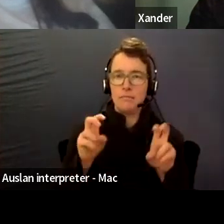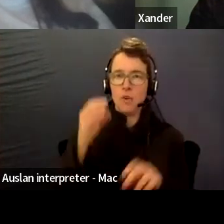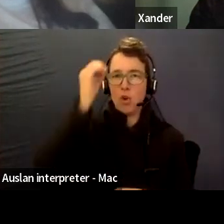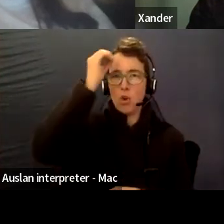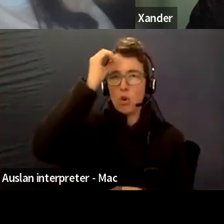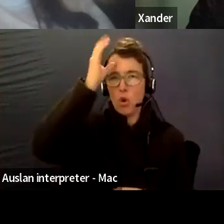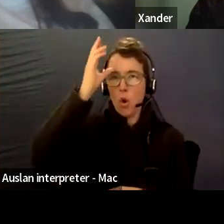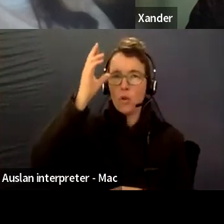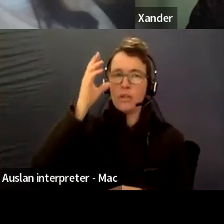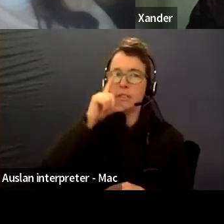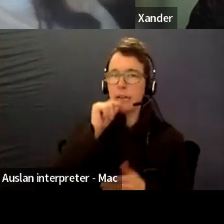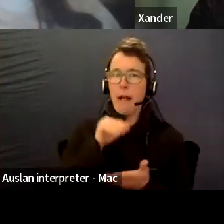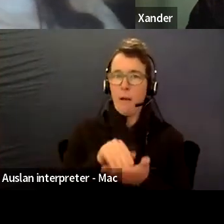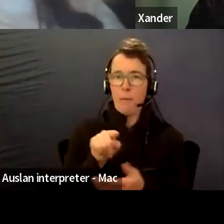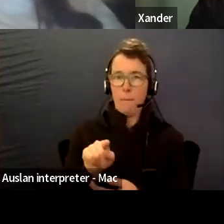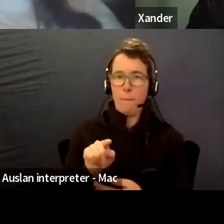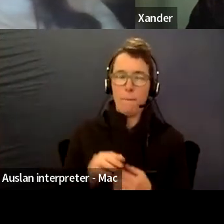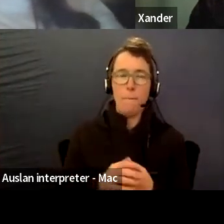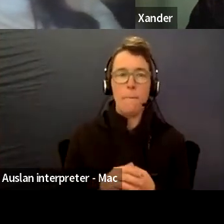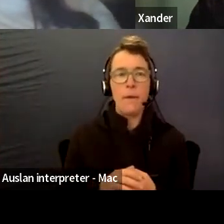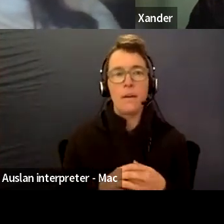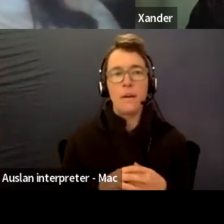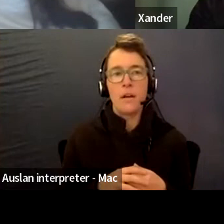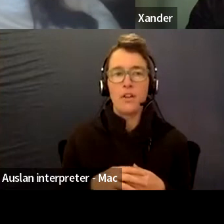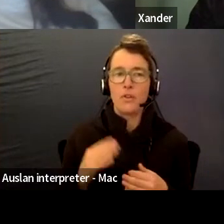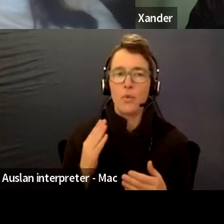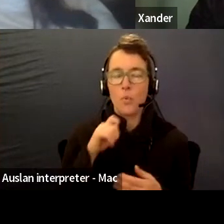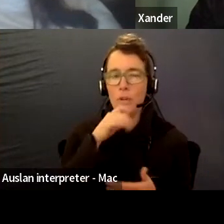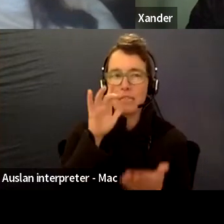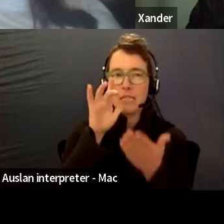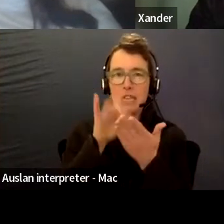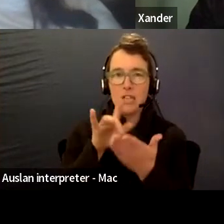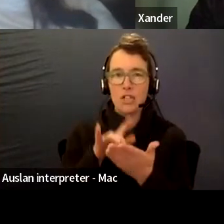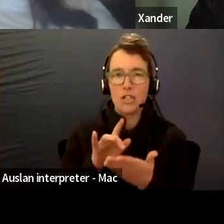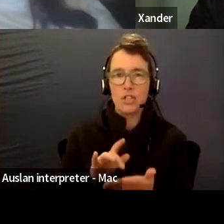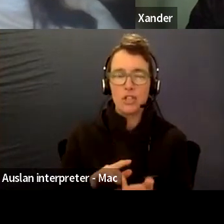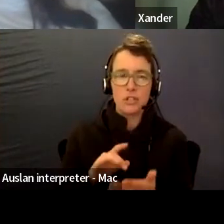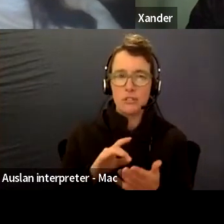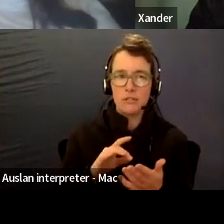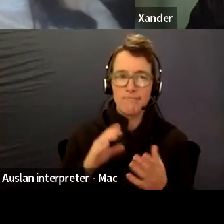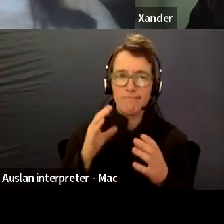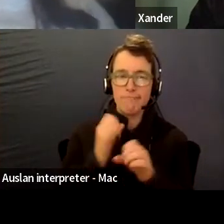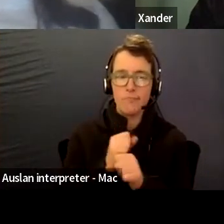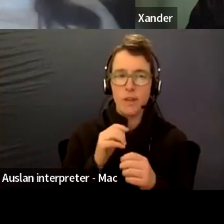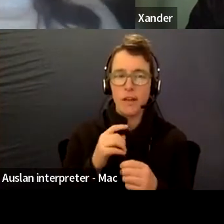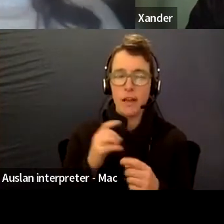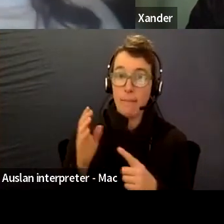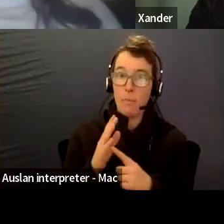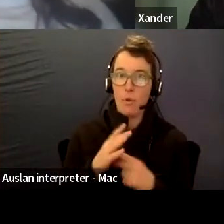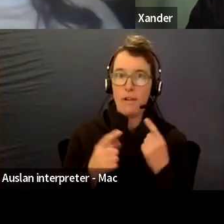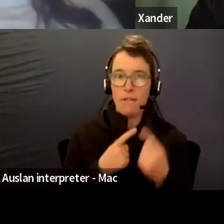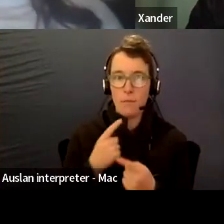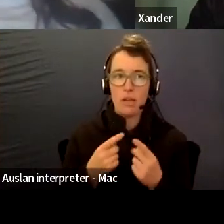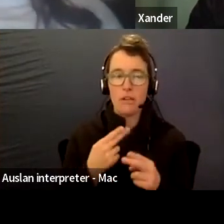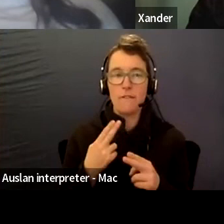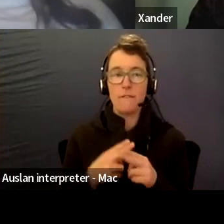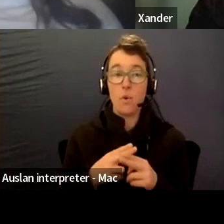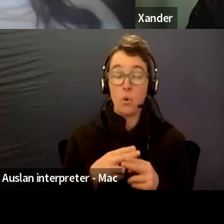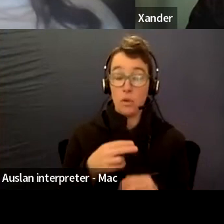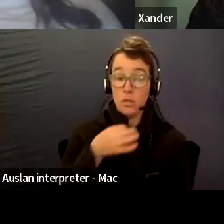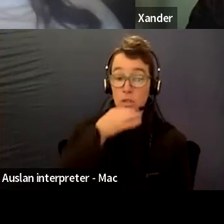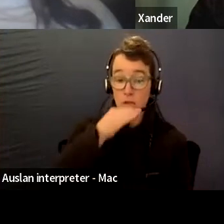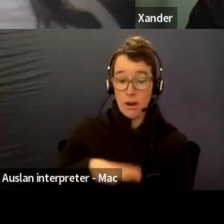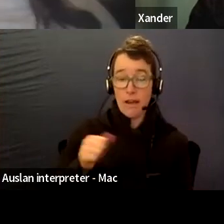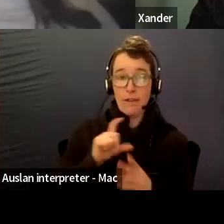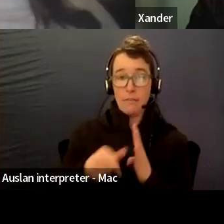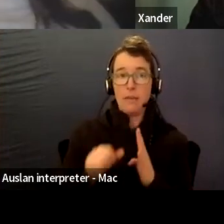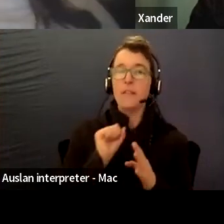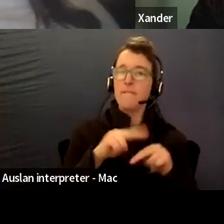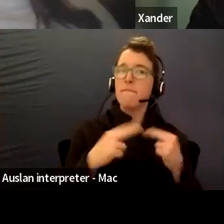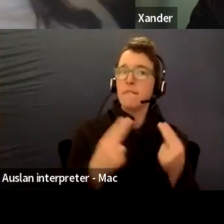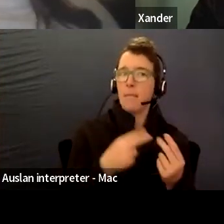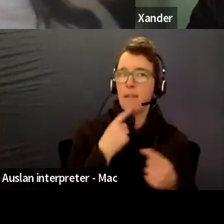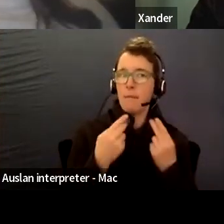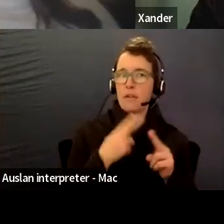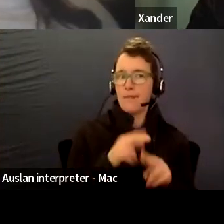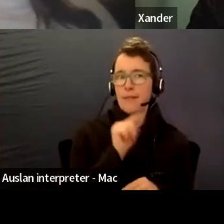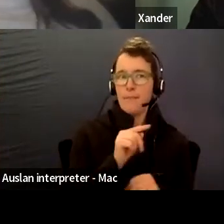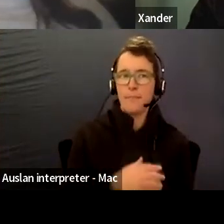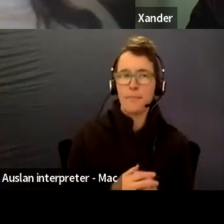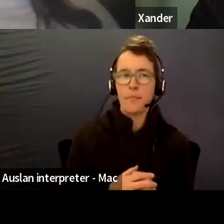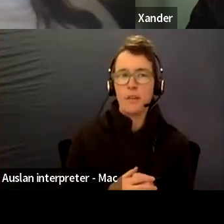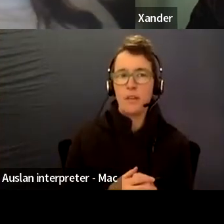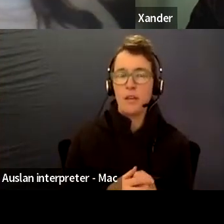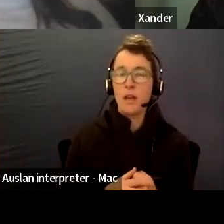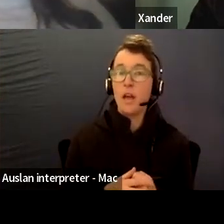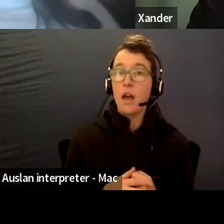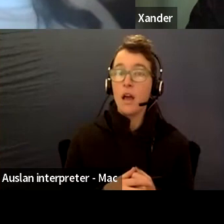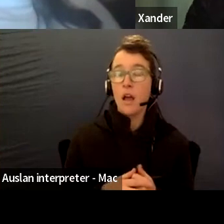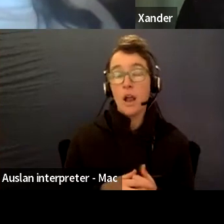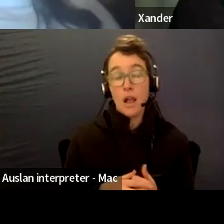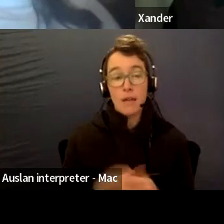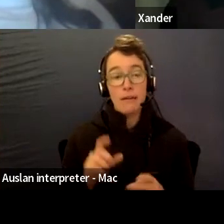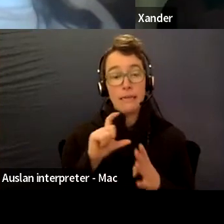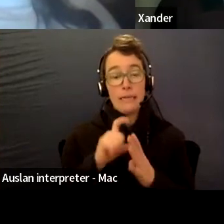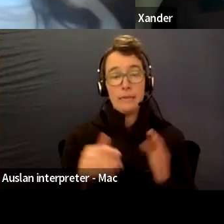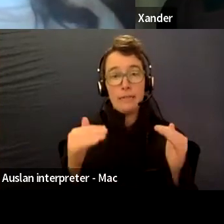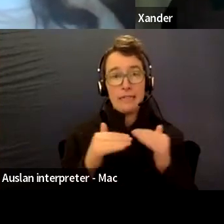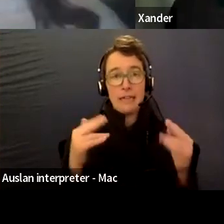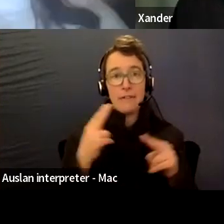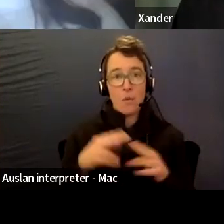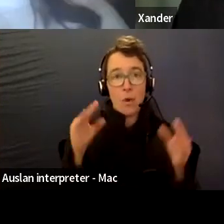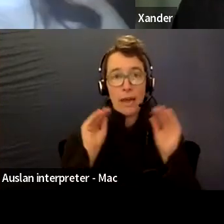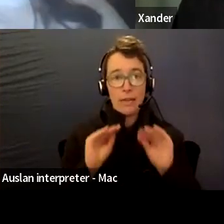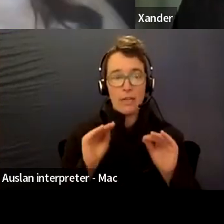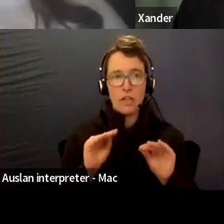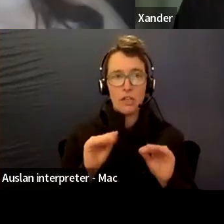So again, dipping into some of the things that will be important information for the families of students with disability. Now, not expecting anybody to be up on the disability standards for education on their child's first day of school.